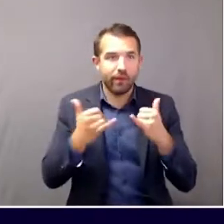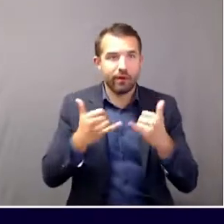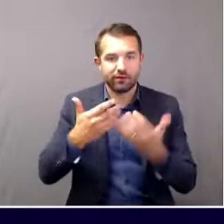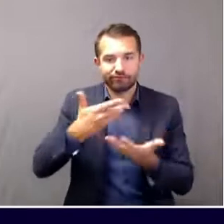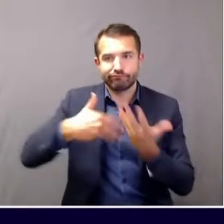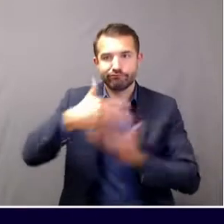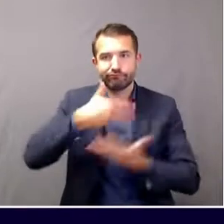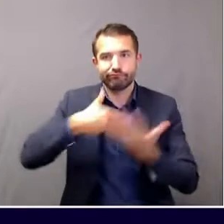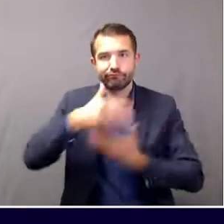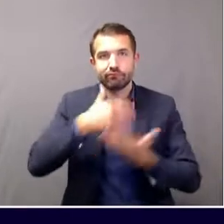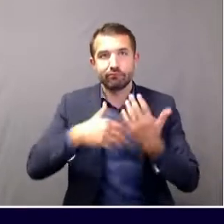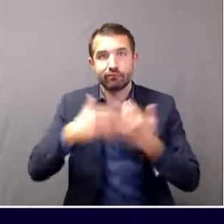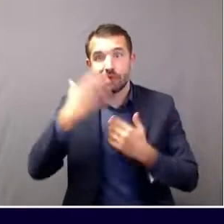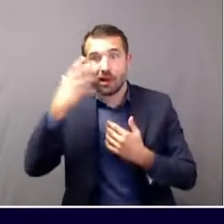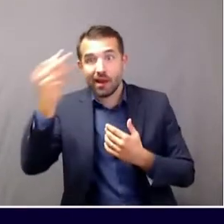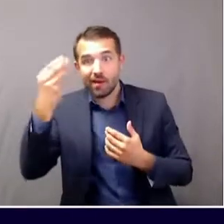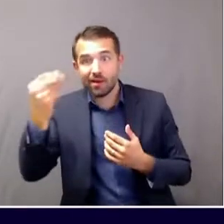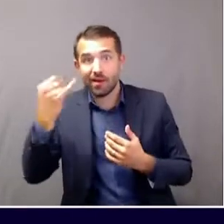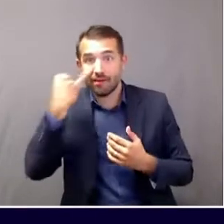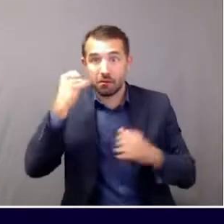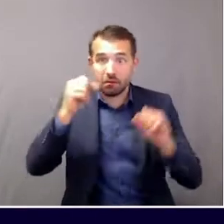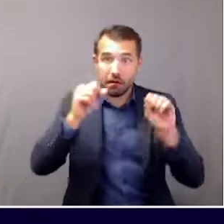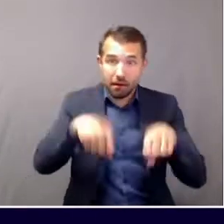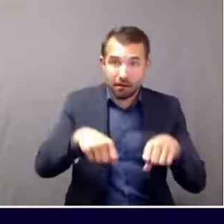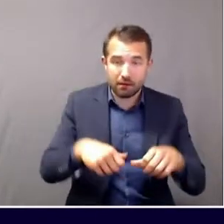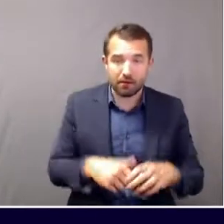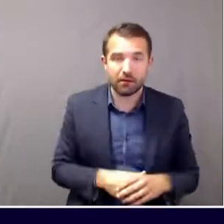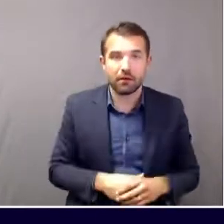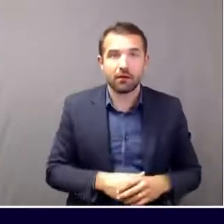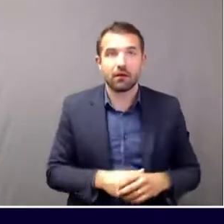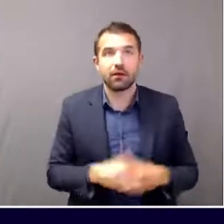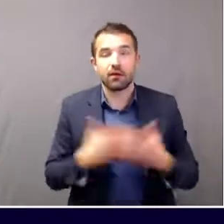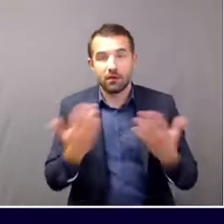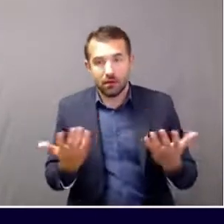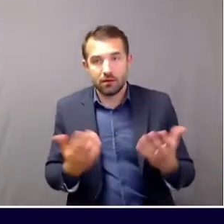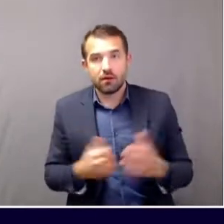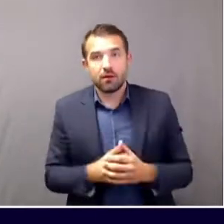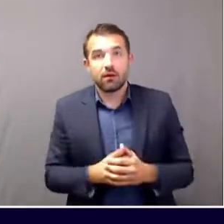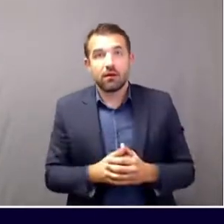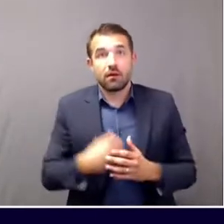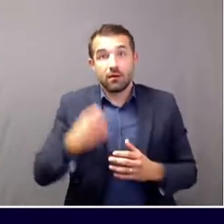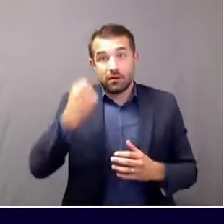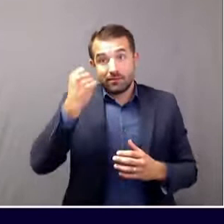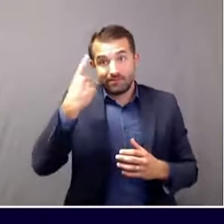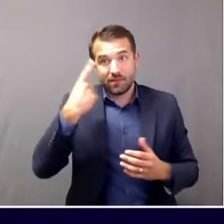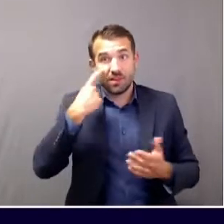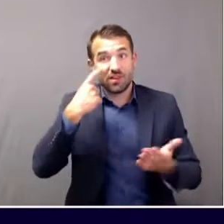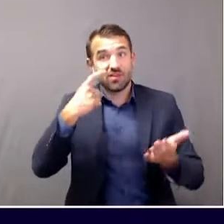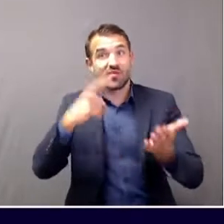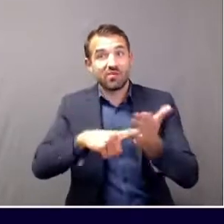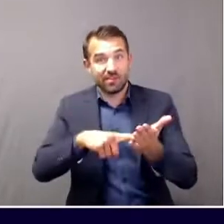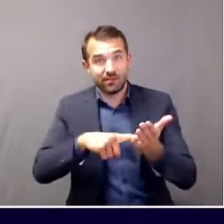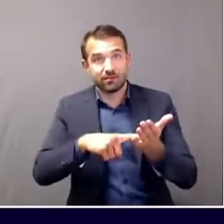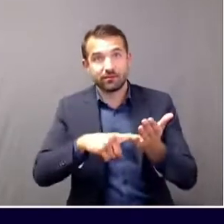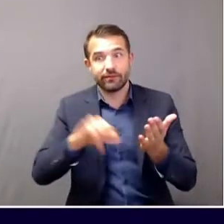that isn't always possible thank you every night is a fact